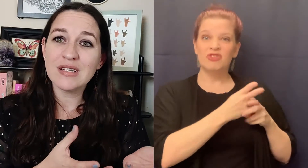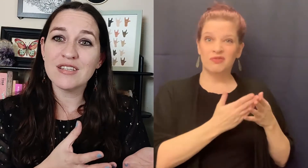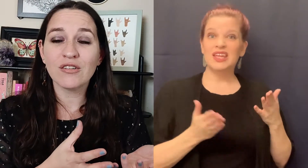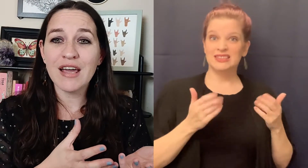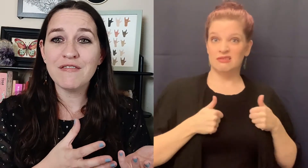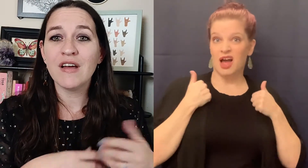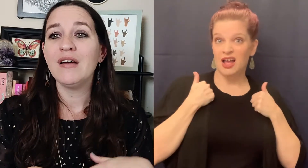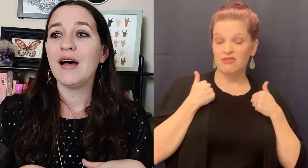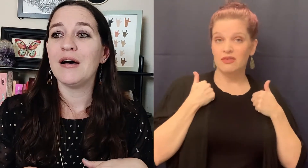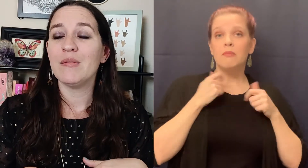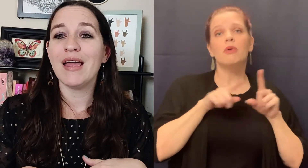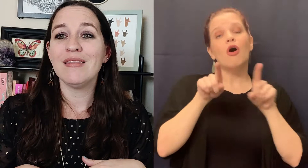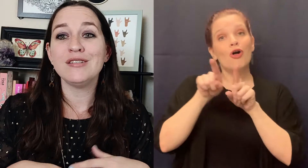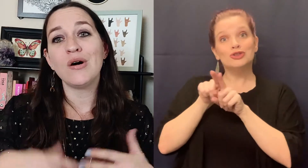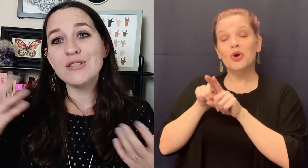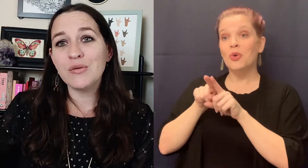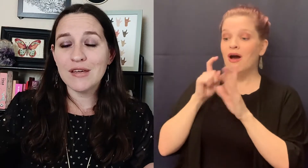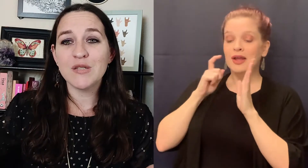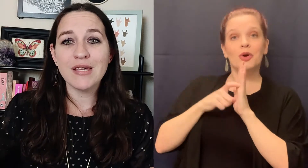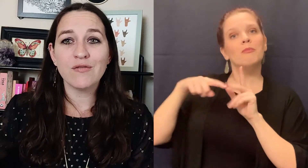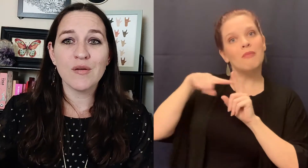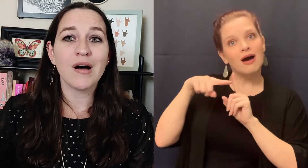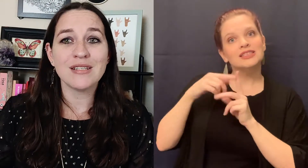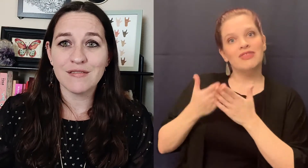things in our life and then to also give space for the positive